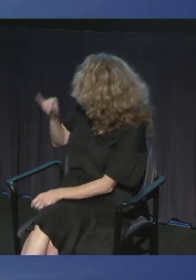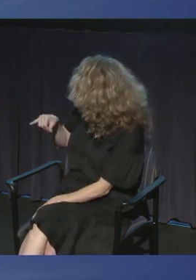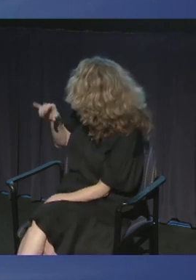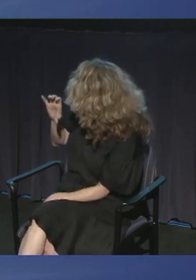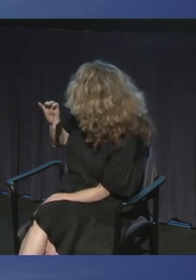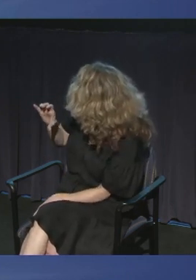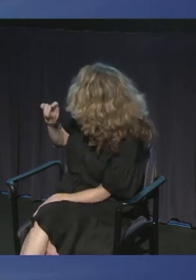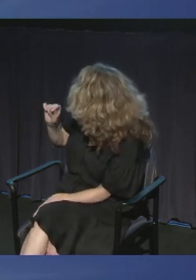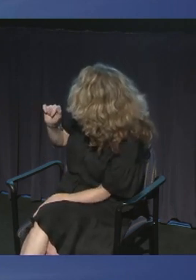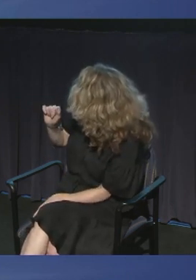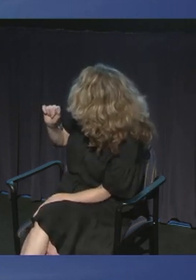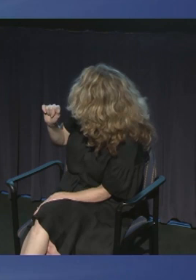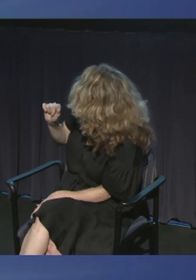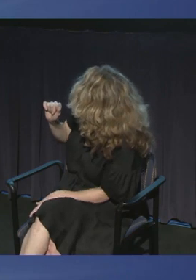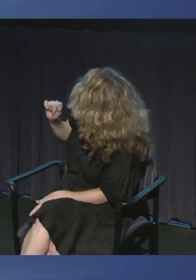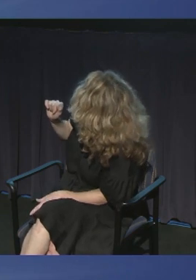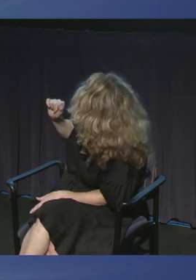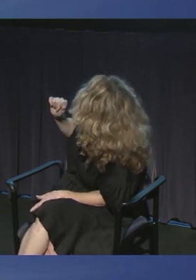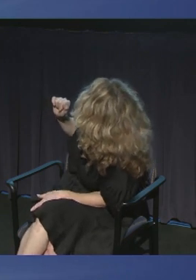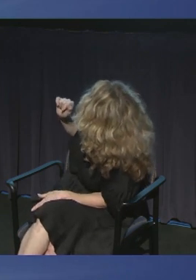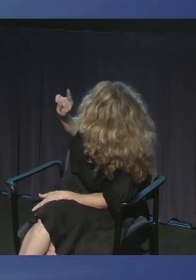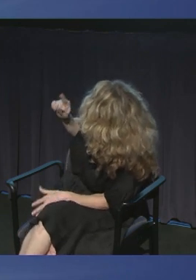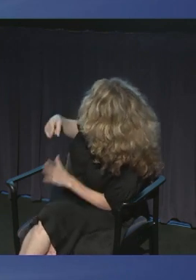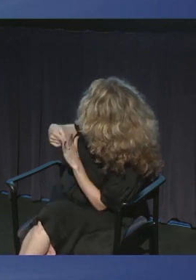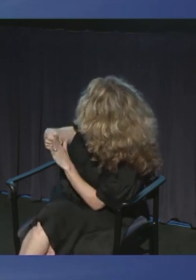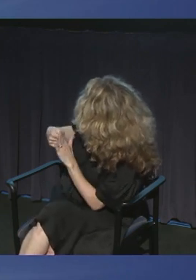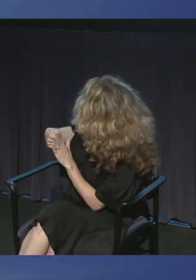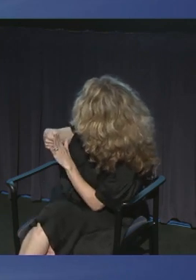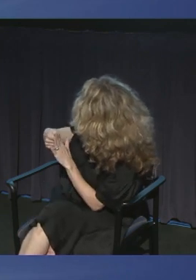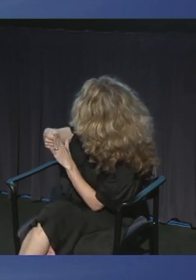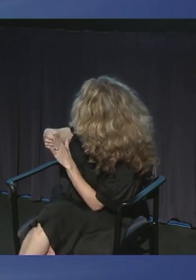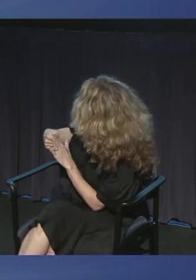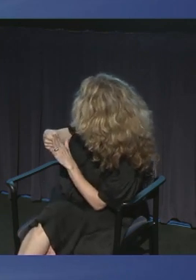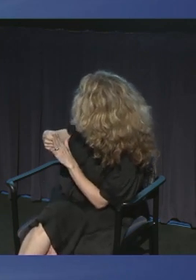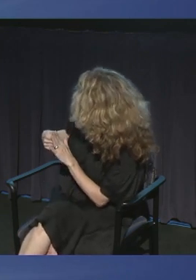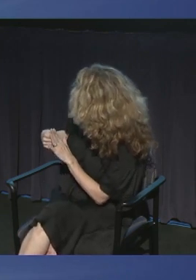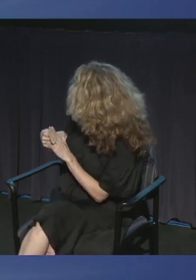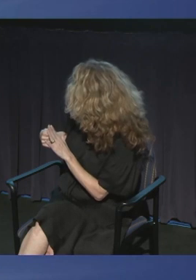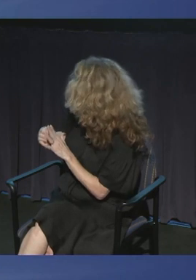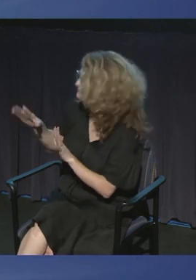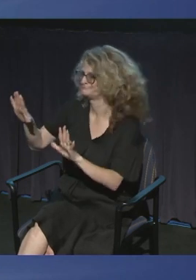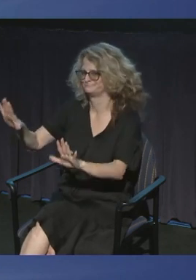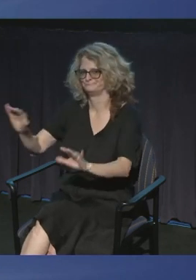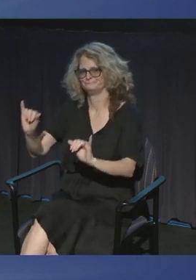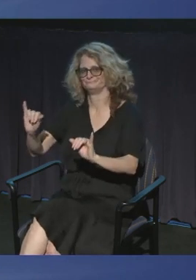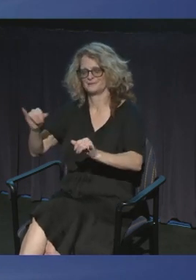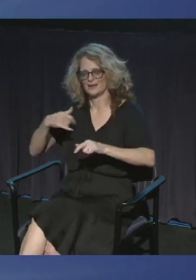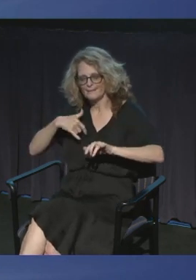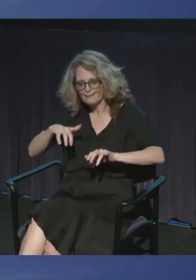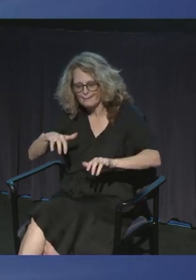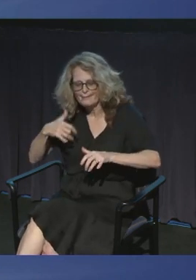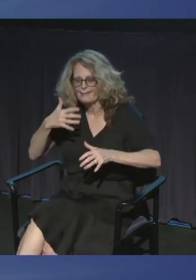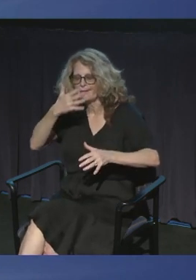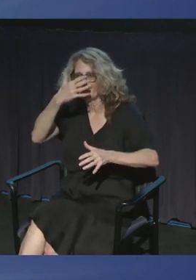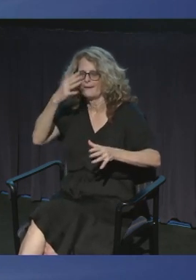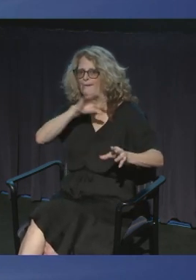RELATION WE LOOKED AT CIITA,